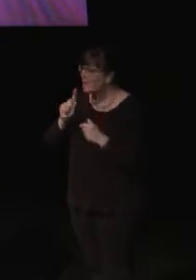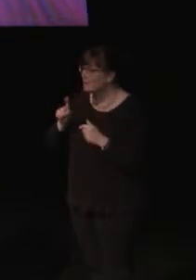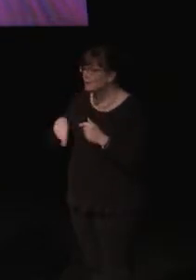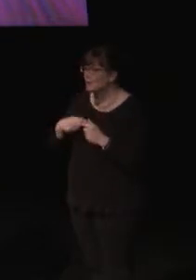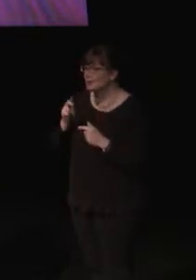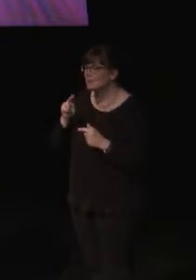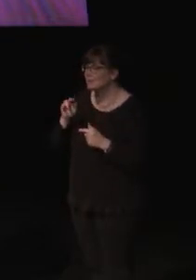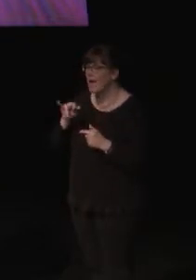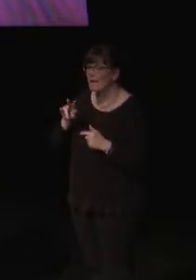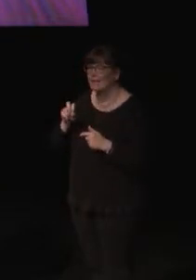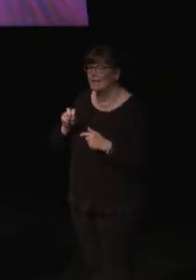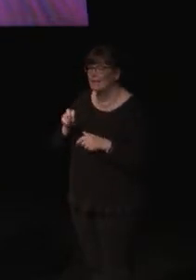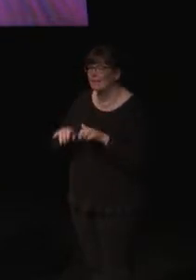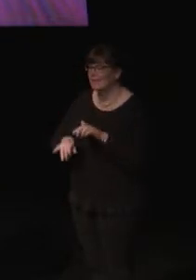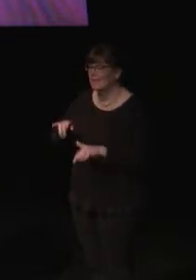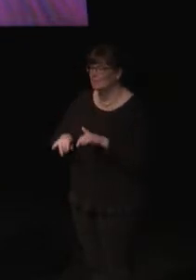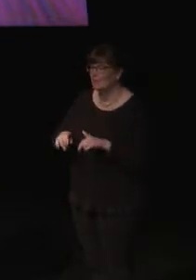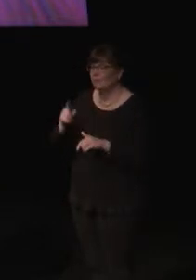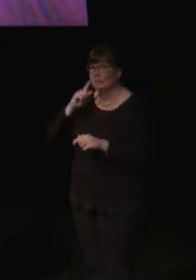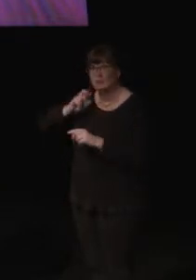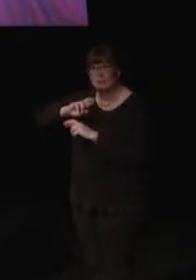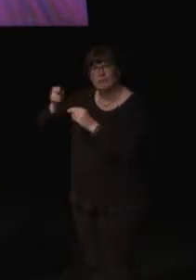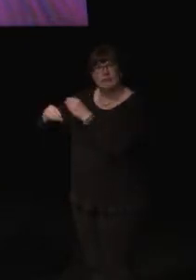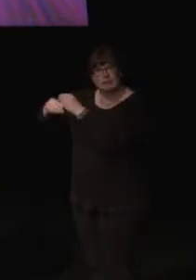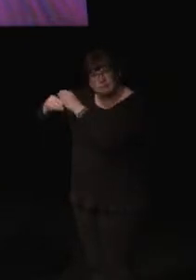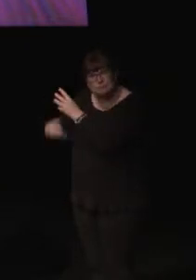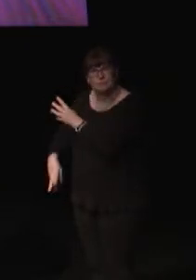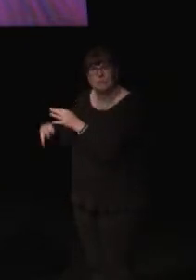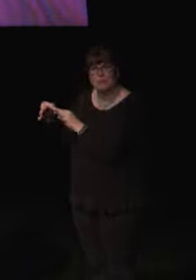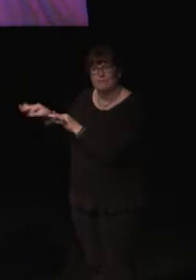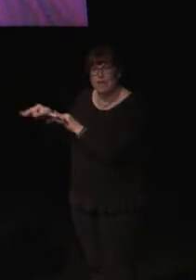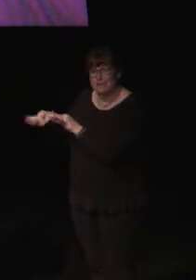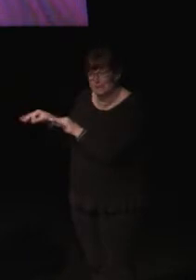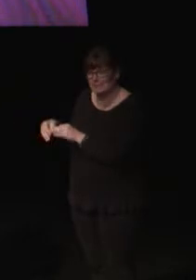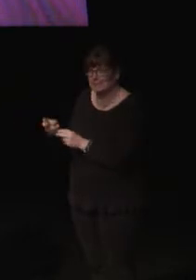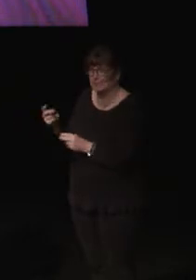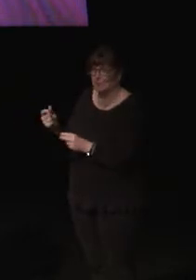and think about things like phrase list and quick chat, so that the input experience is better.